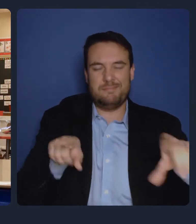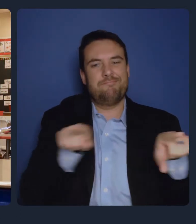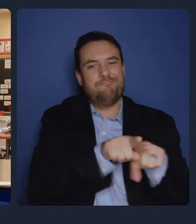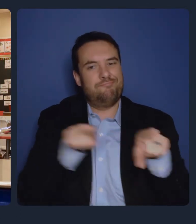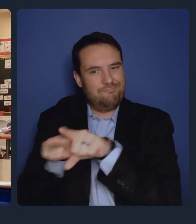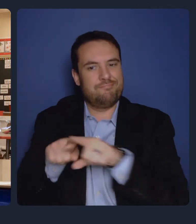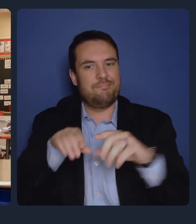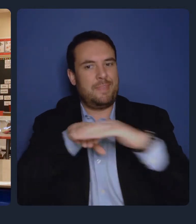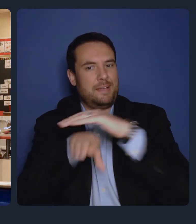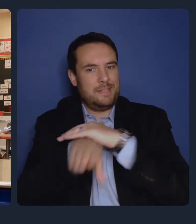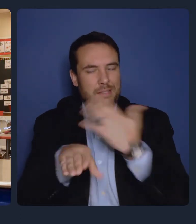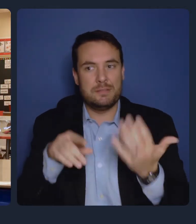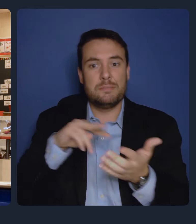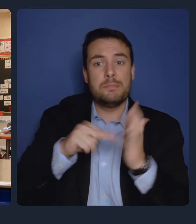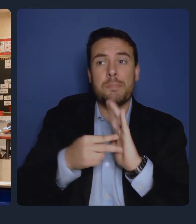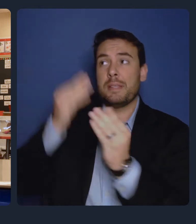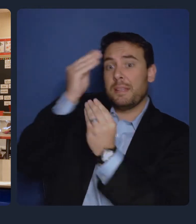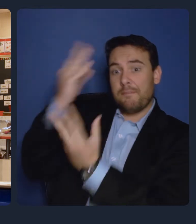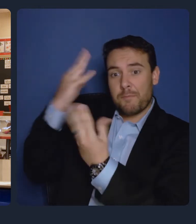Can they understand the materials we're giving them?